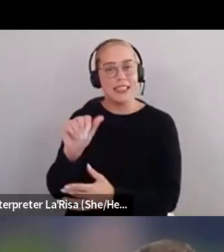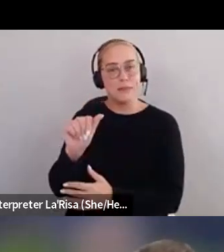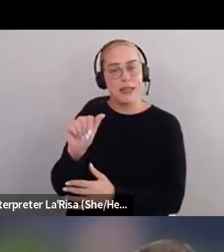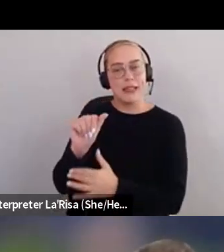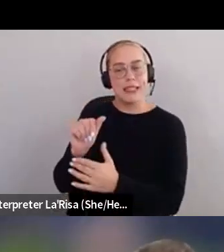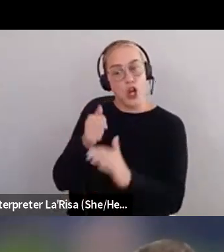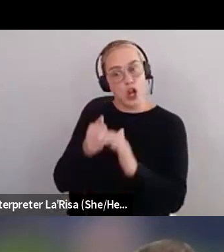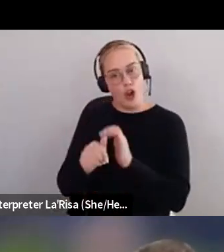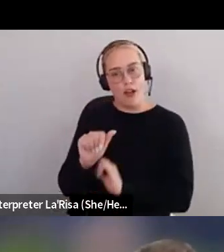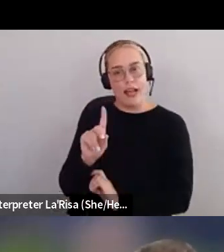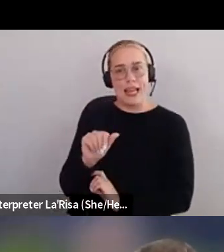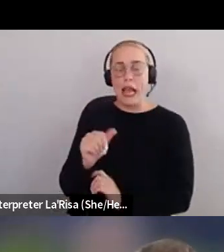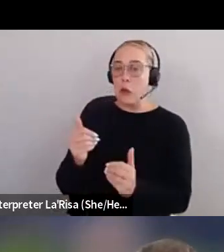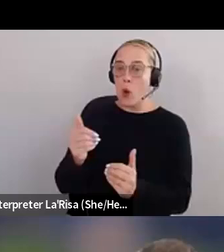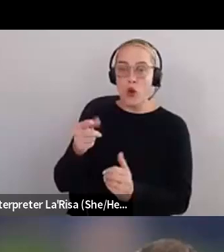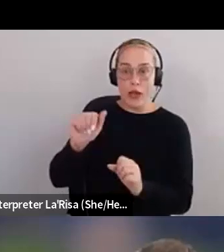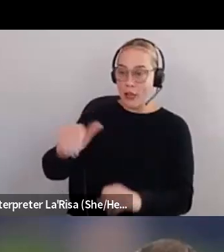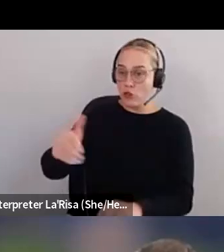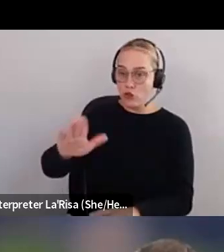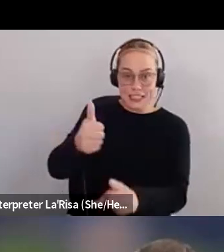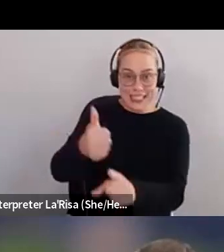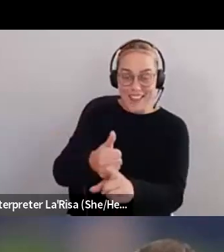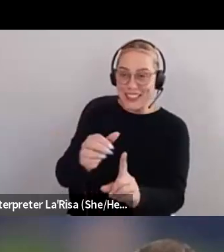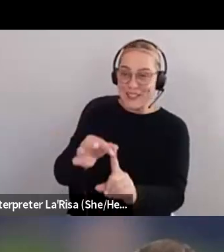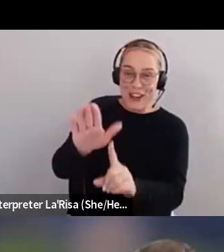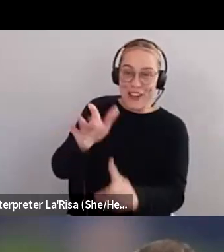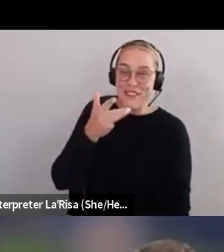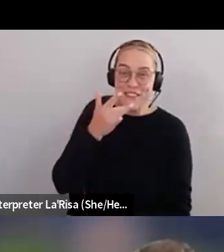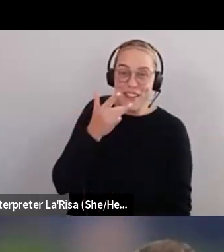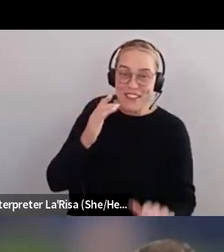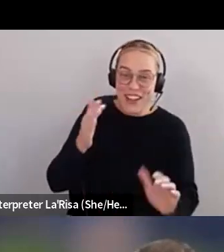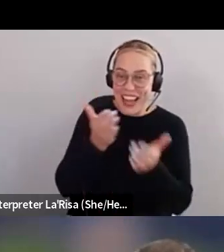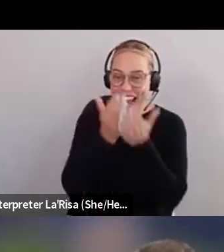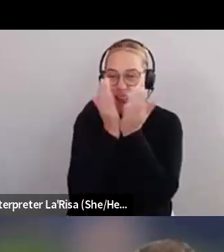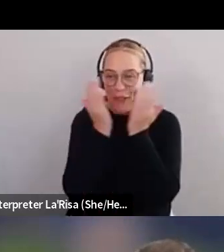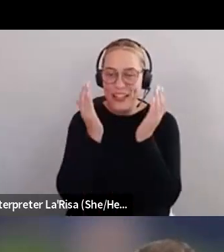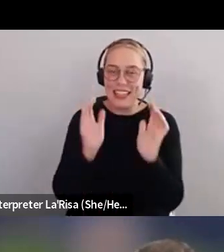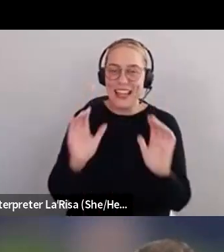be teaching us all about our rights as people with disabilities under the